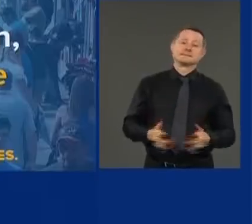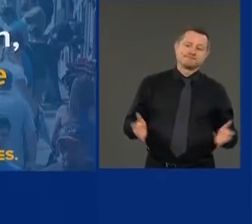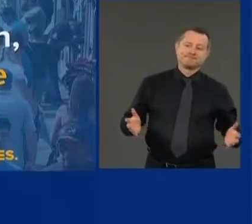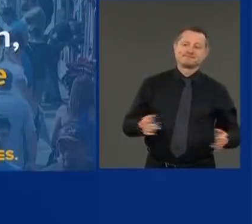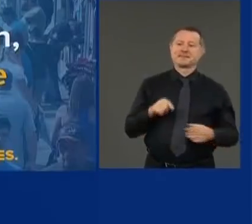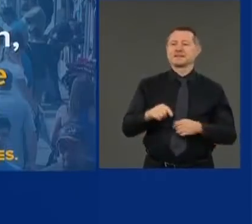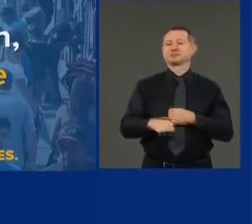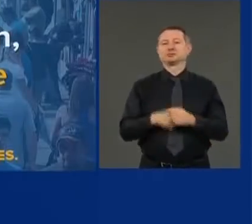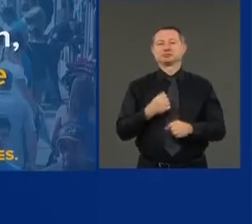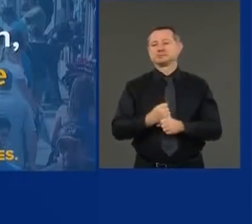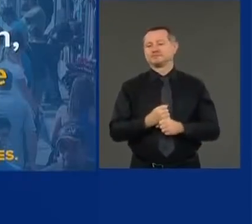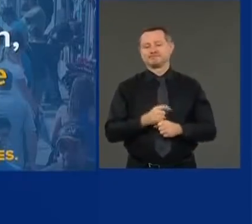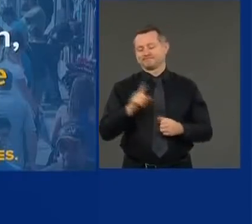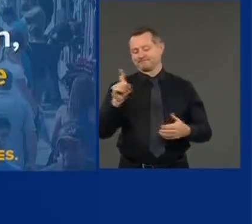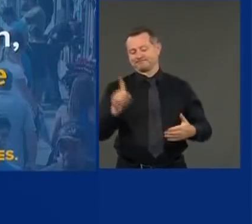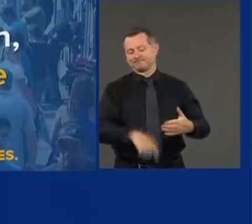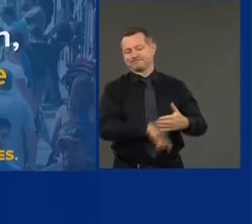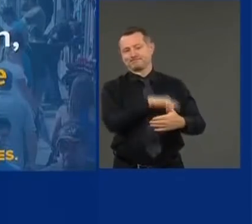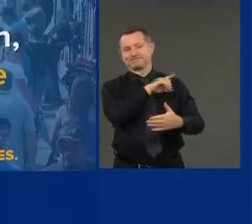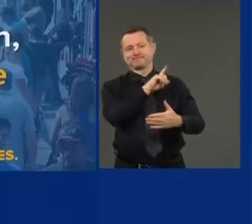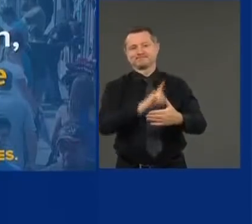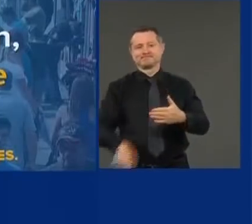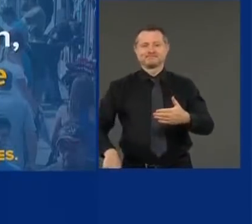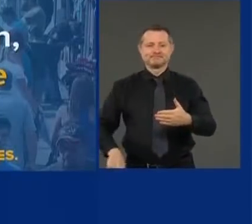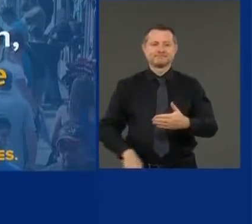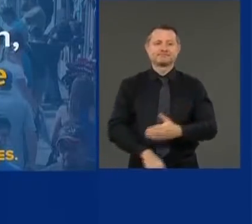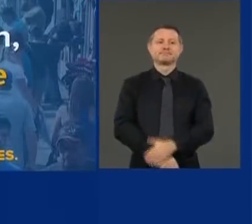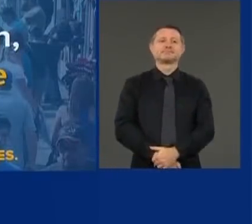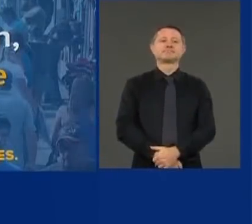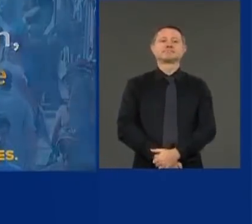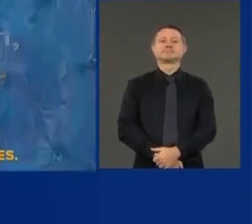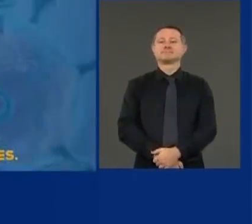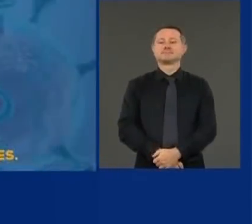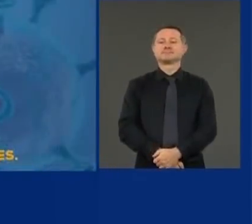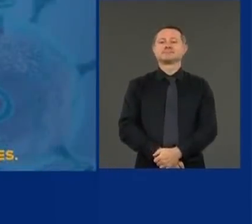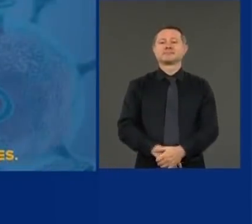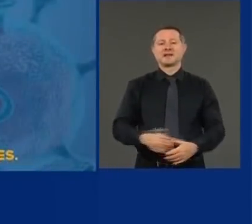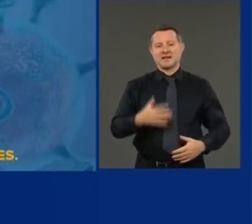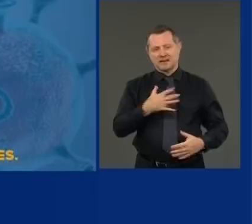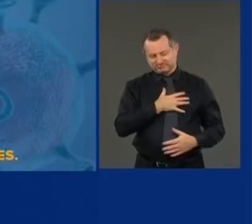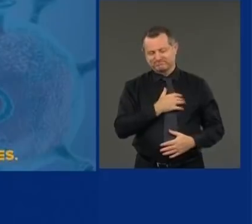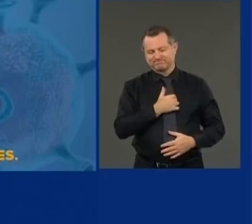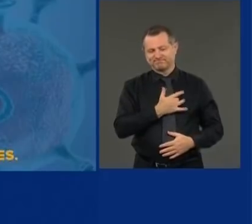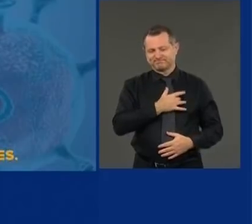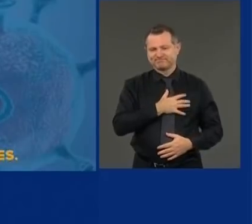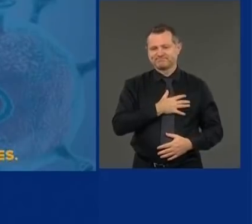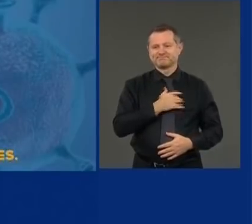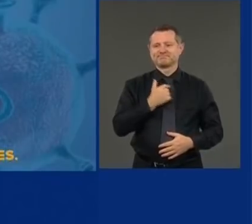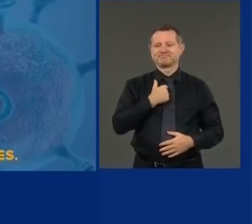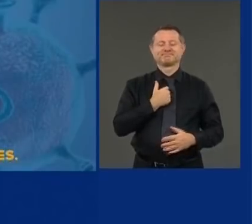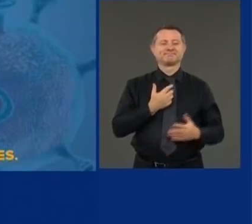REALLY AMAZING AND IT'S BEEN AN ECONOMIC BOONE FOR THE WHOLE REGION, BUT THIS YEAR WE'RE